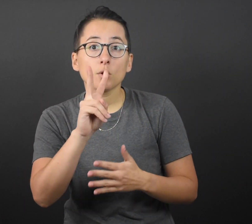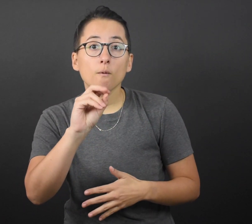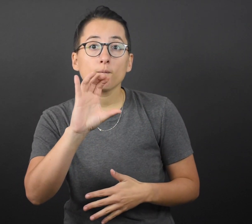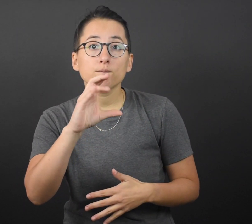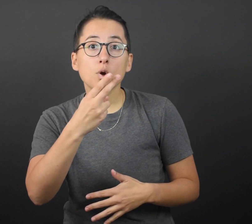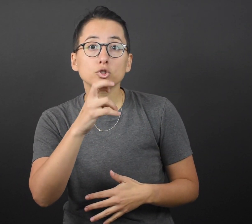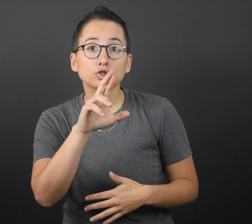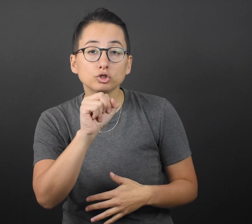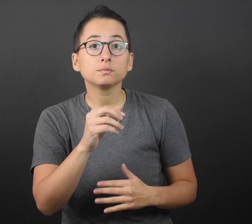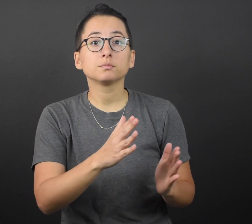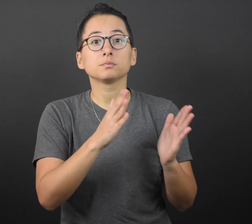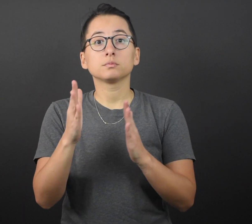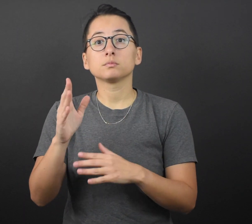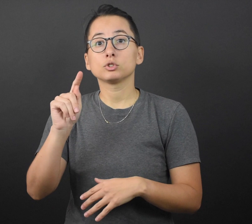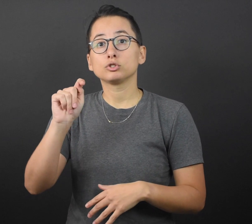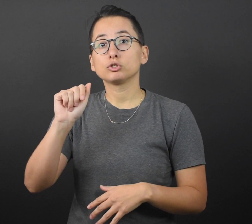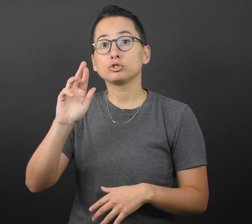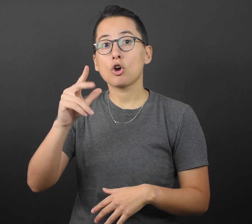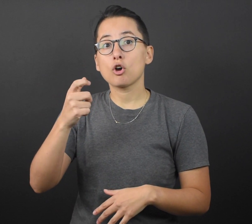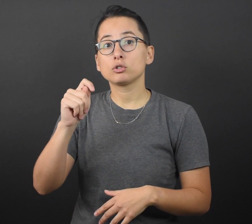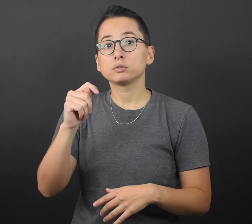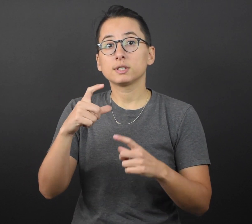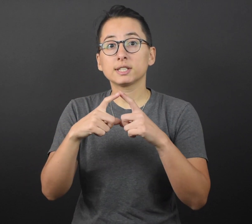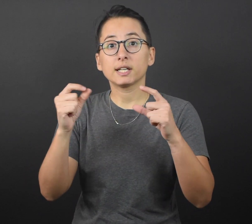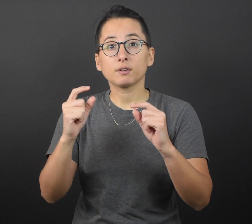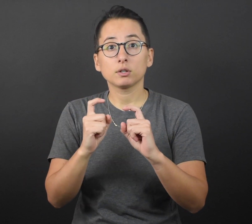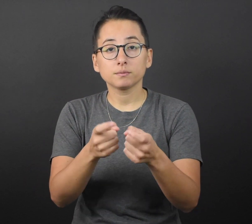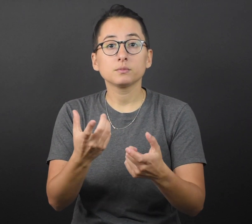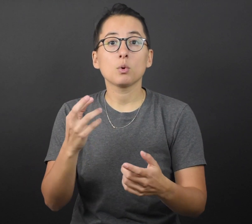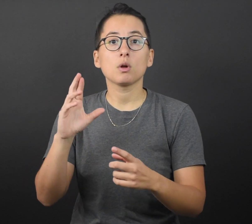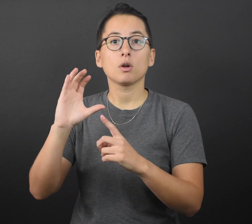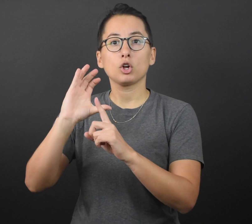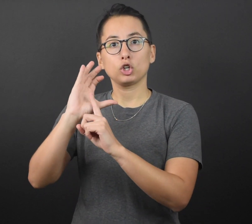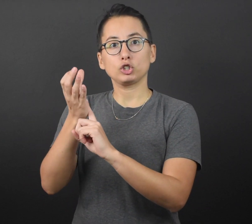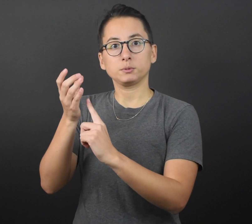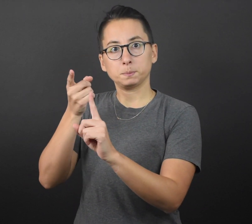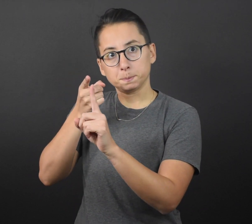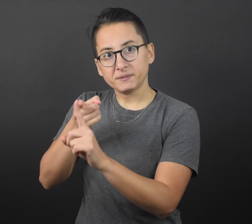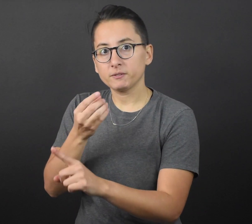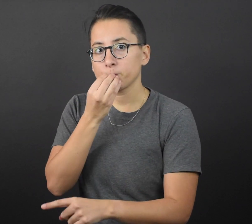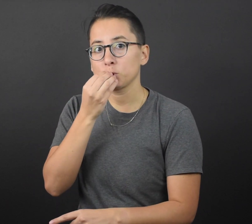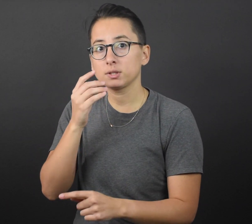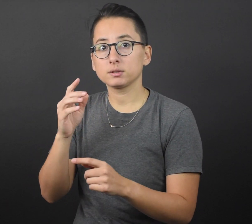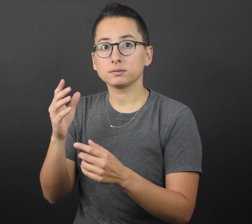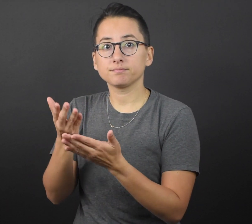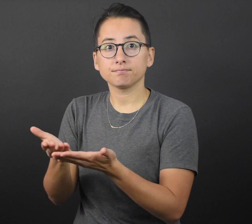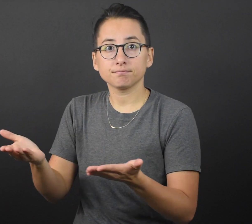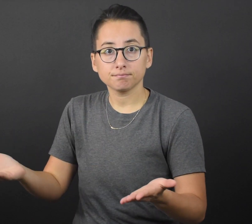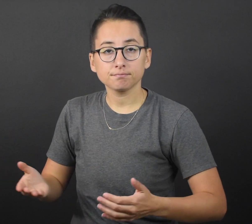with some offering grocery store vouchers, Target gift cards, or culturally specific food items.